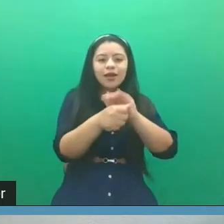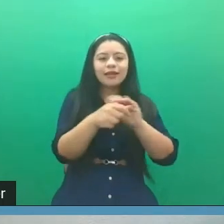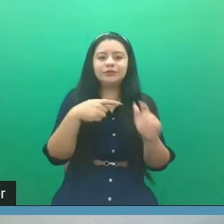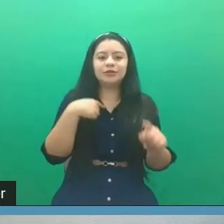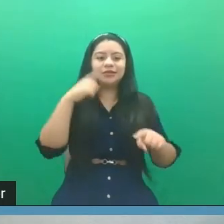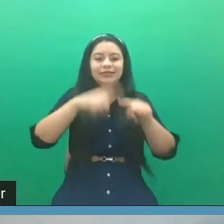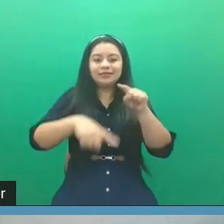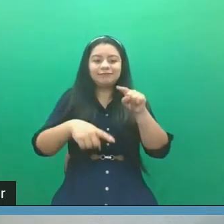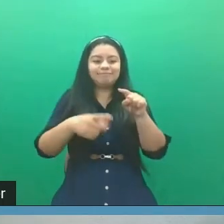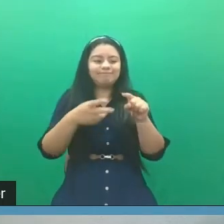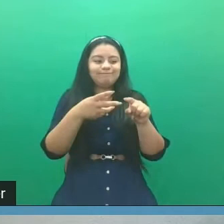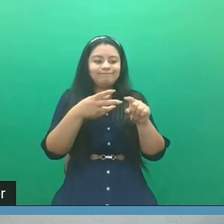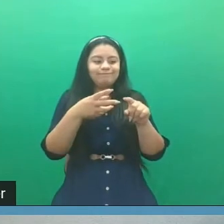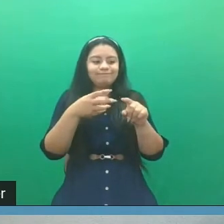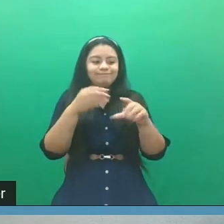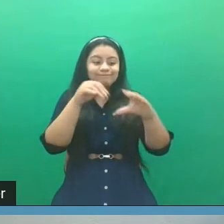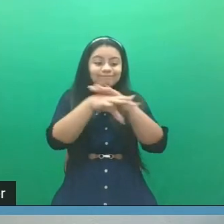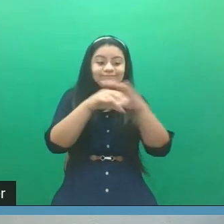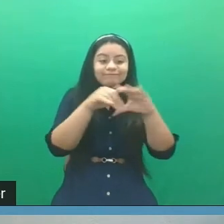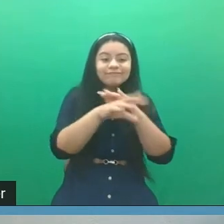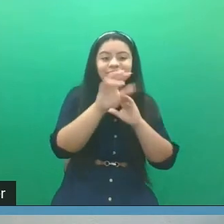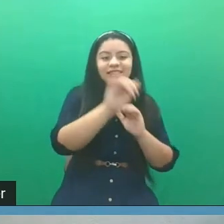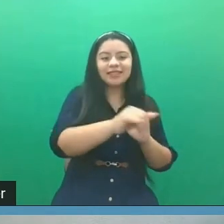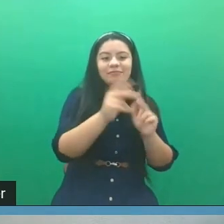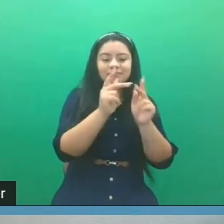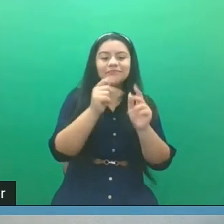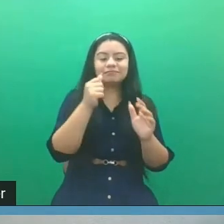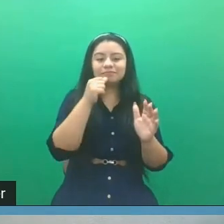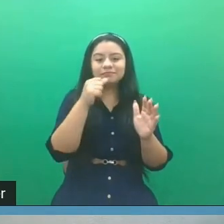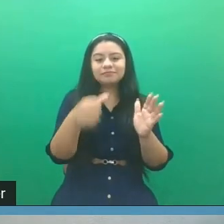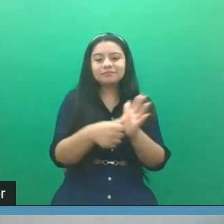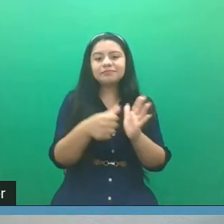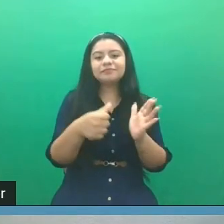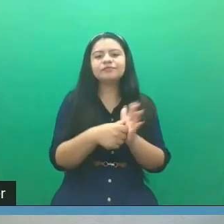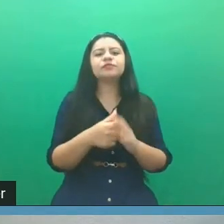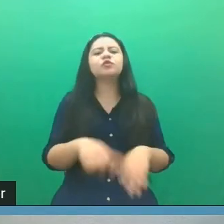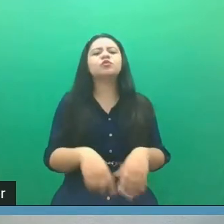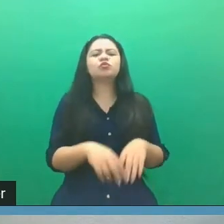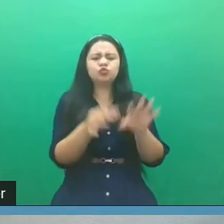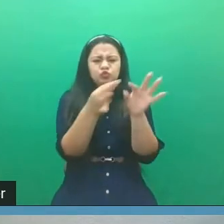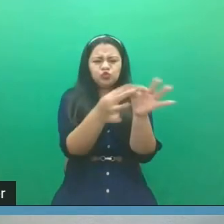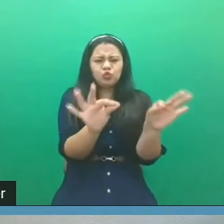blind user from accessing them on the page. So do the short description just to differentiate